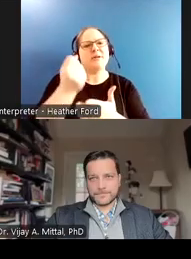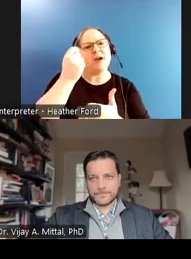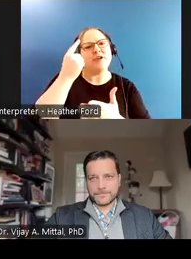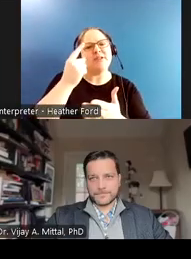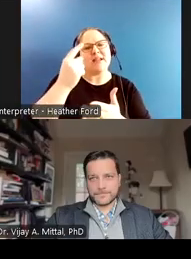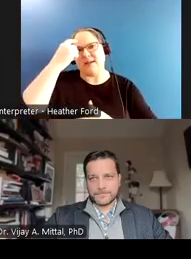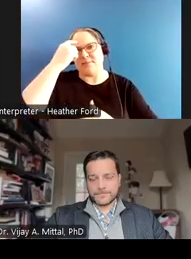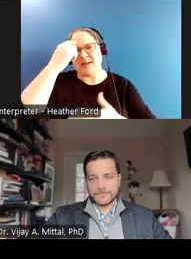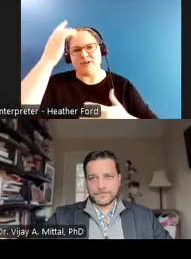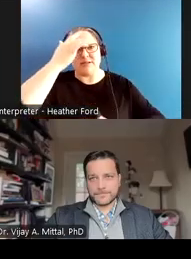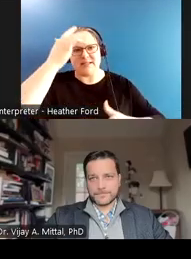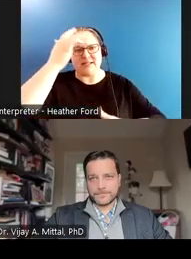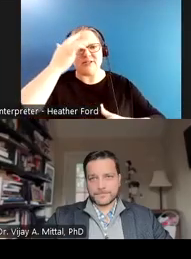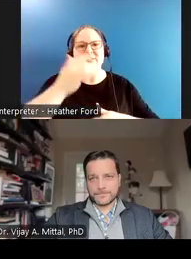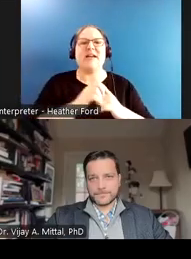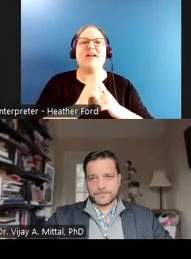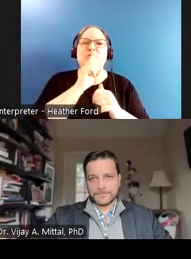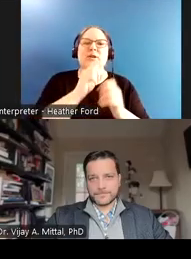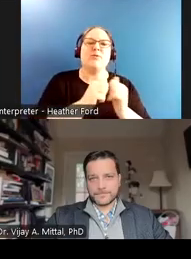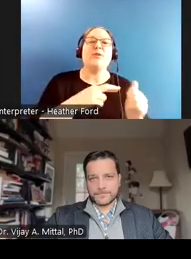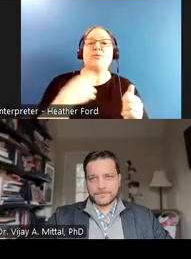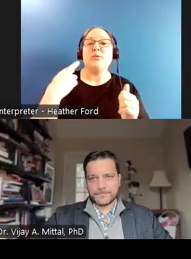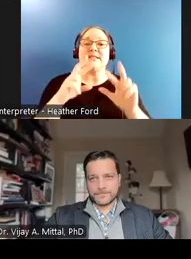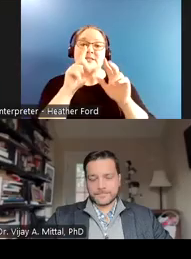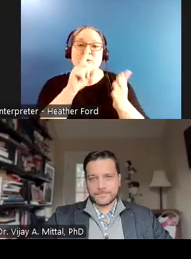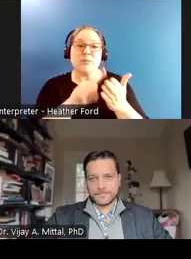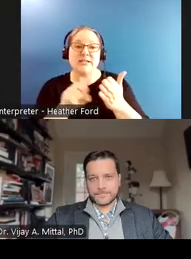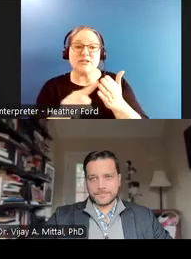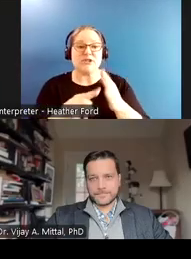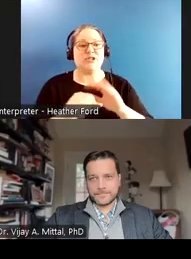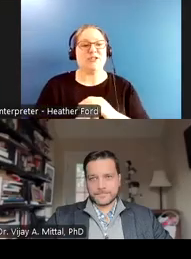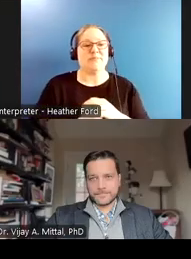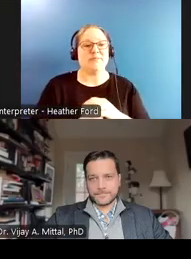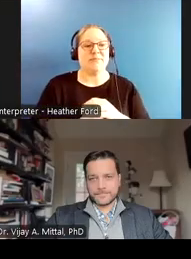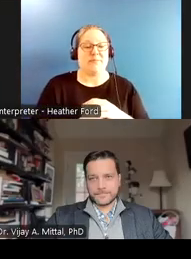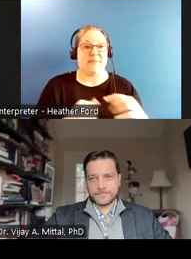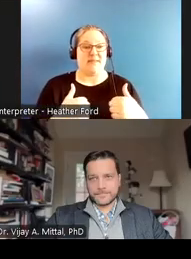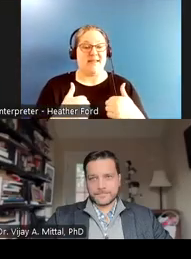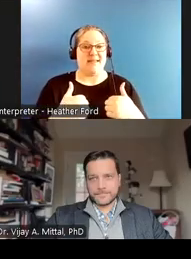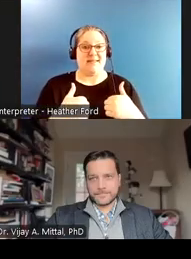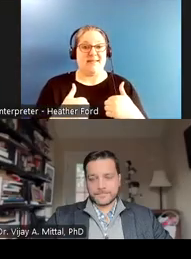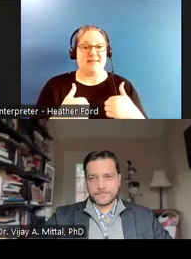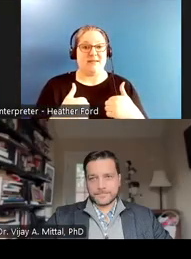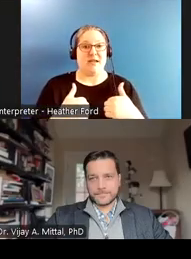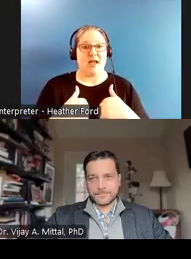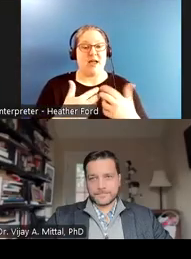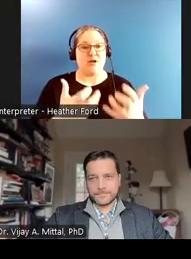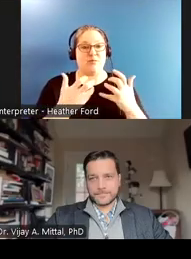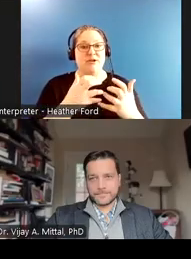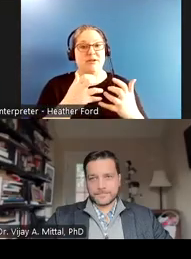from psychosis risk research. And I wanted to start today by uh saying a few words about uh